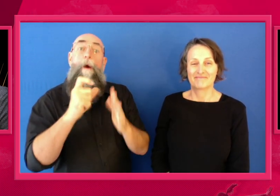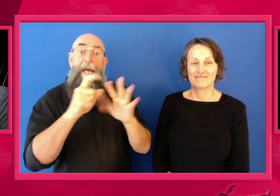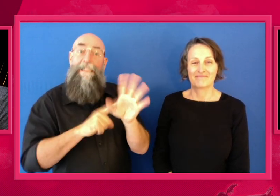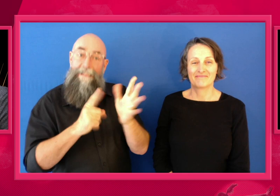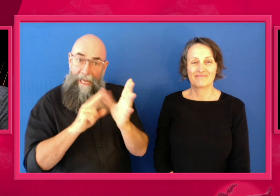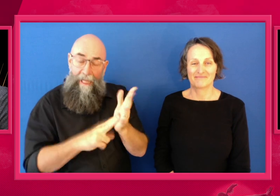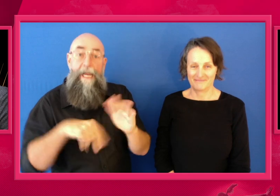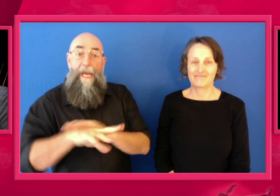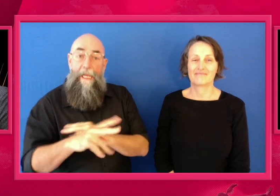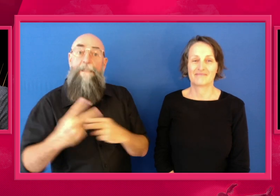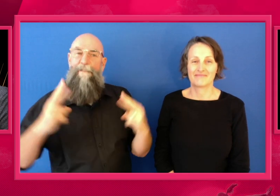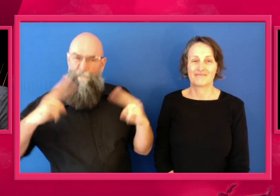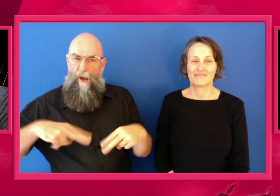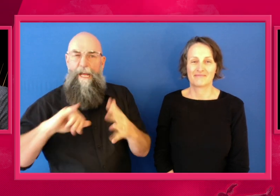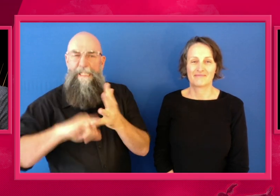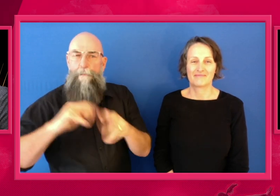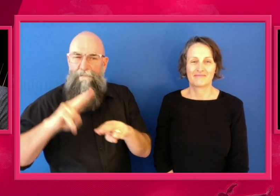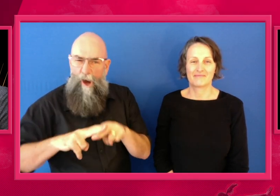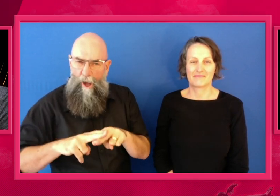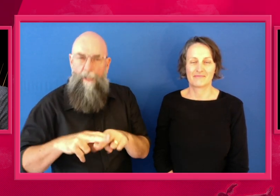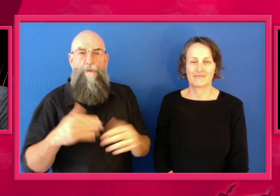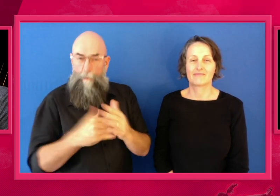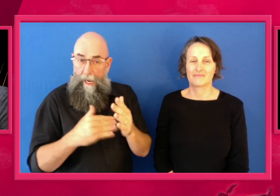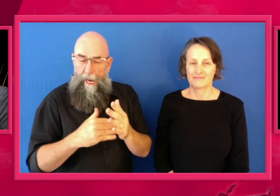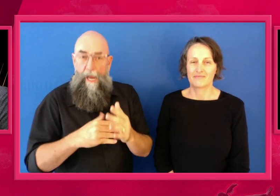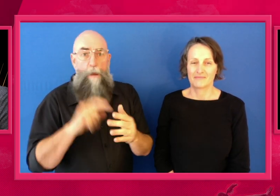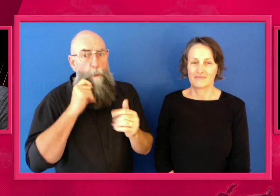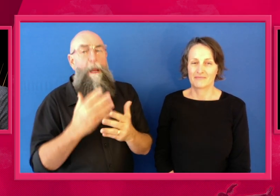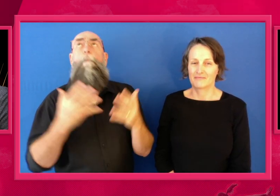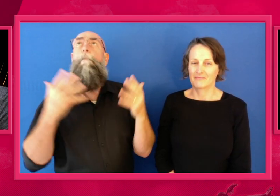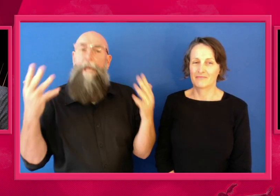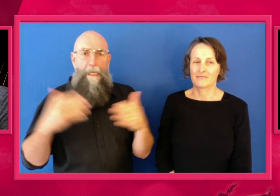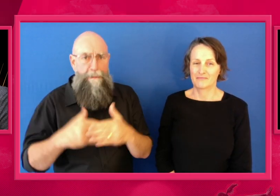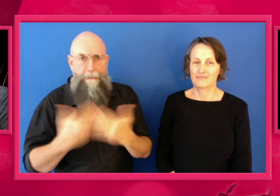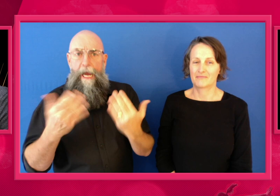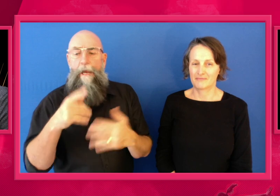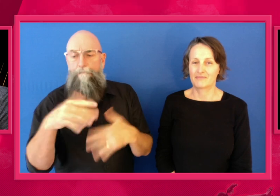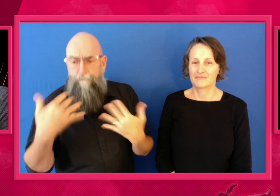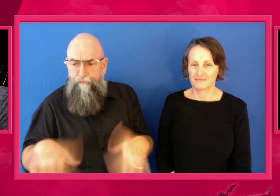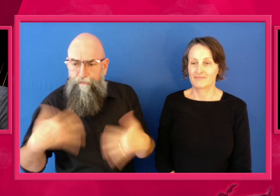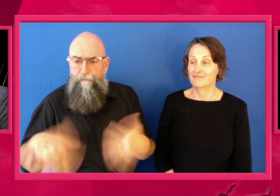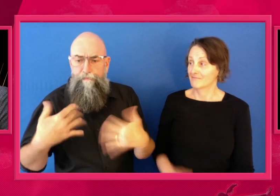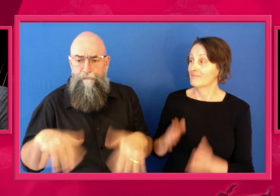Georgie Tunny: 100%. Kurt Fearnley: But it's a huge day. That, we're gonna have to, quickly, we have Madison De Rozario back in the athletics. Georgie Tunny: She's back. Gold medallist.